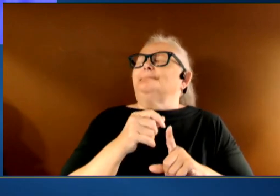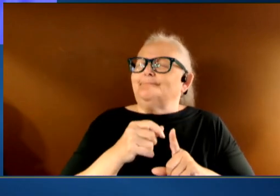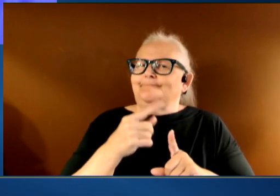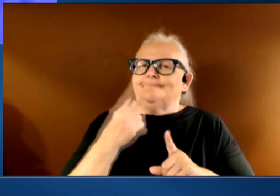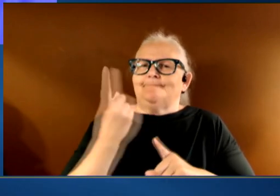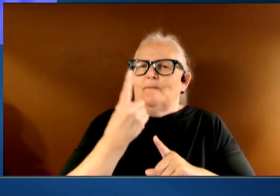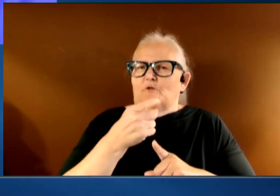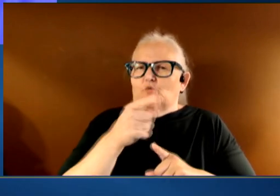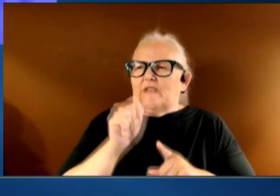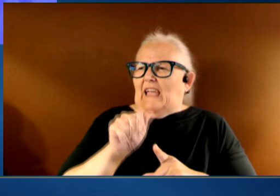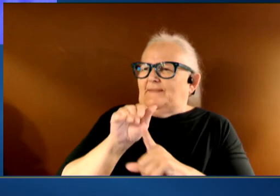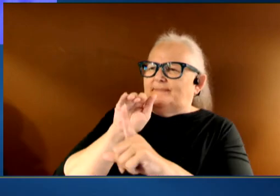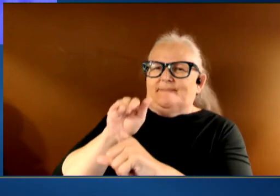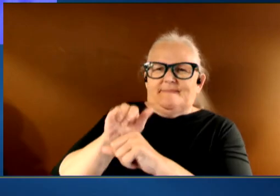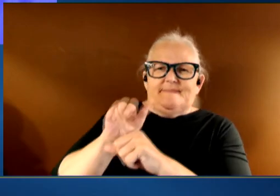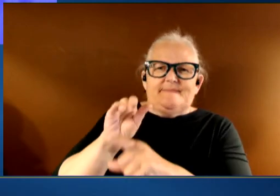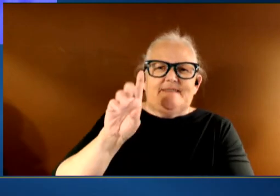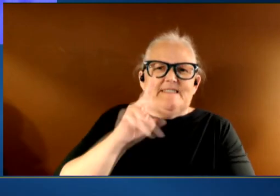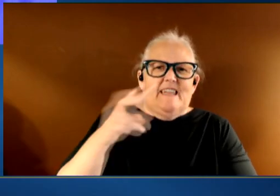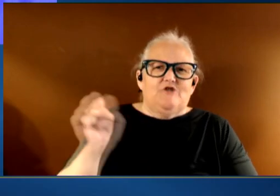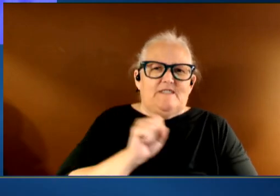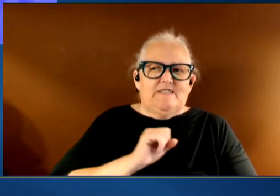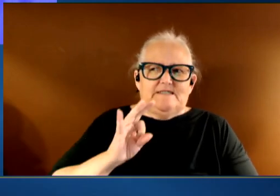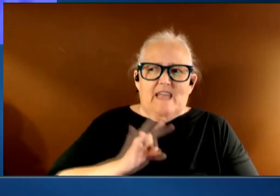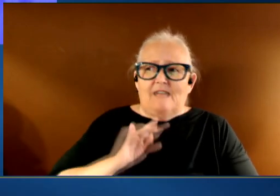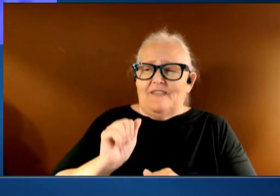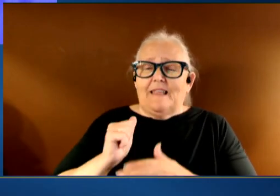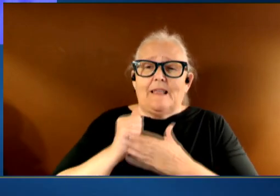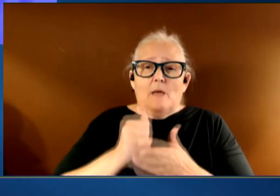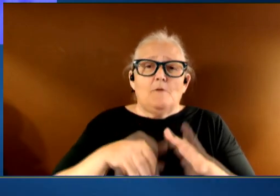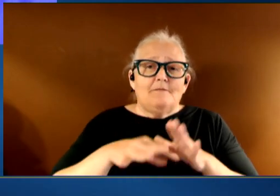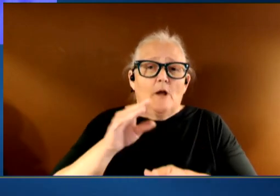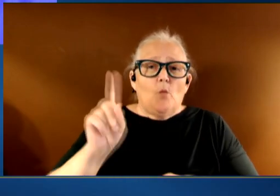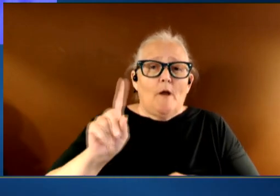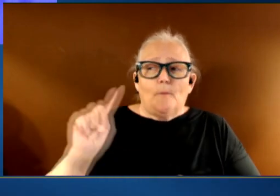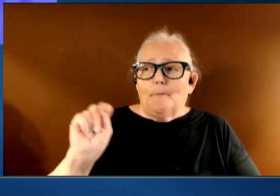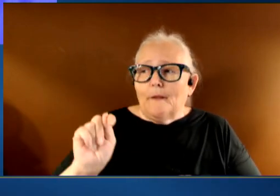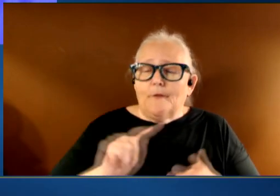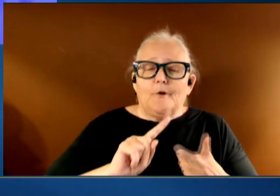person. They can help with finding a restroom. They can help with finding medical care if needed,